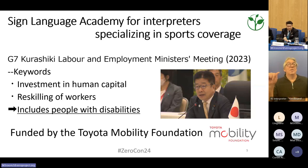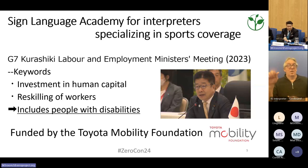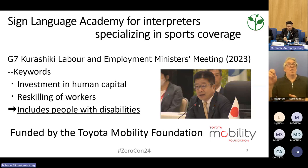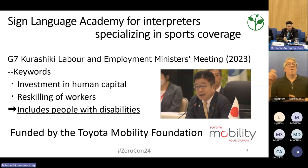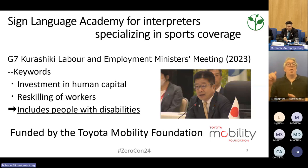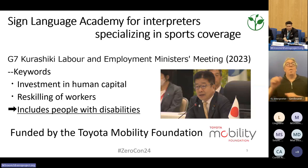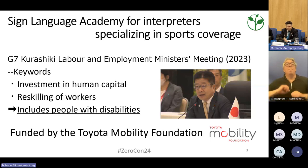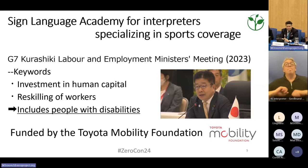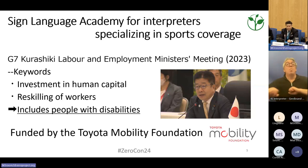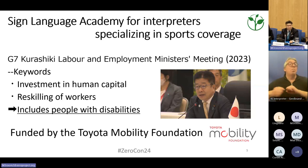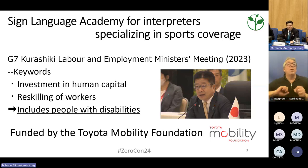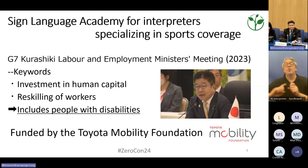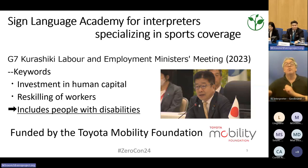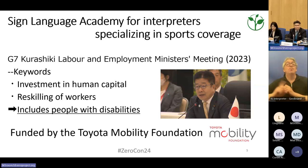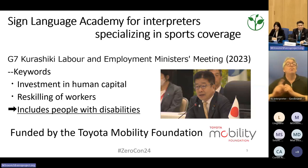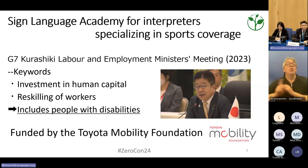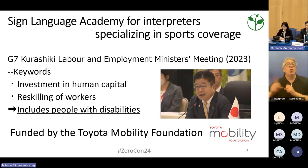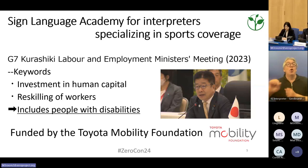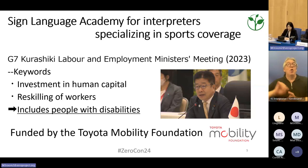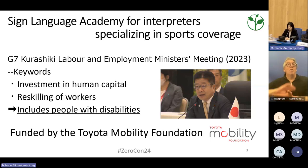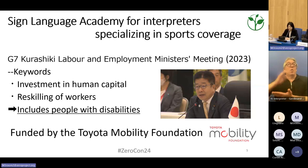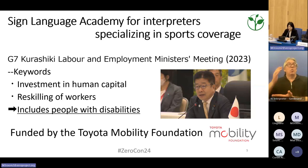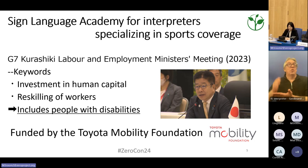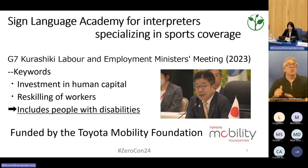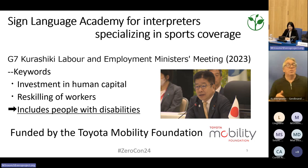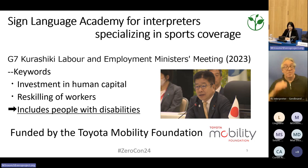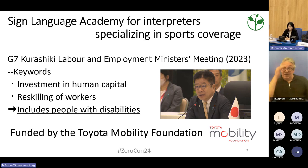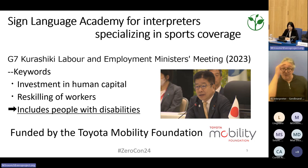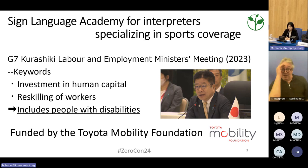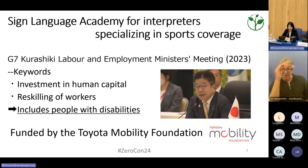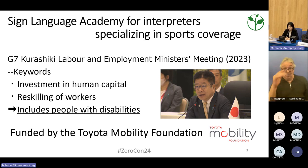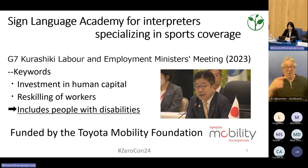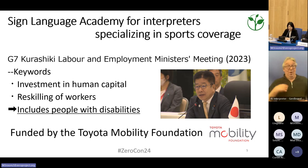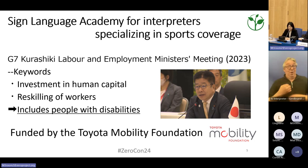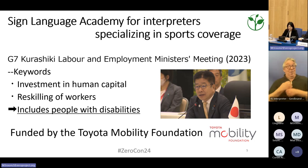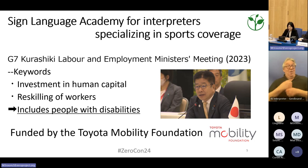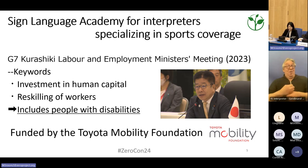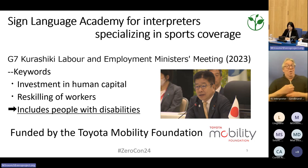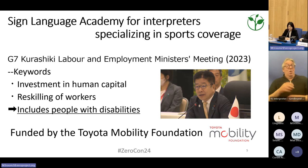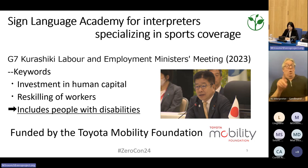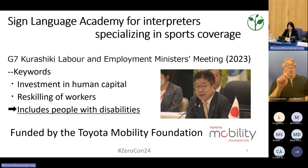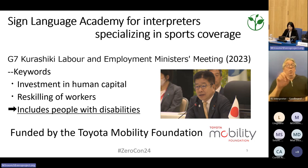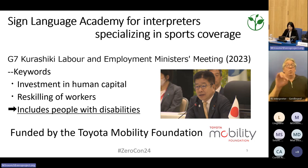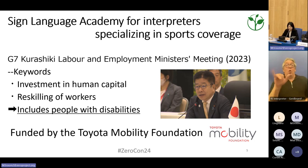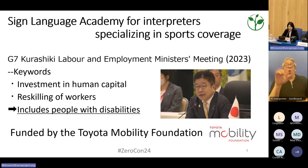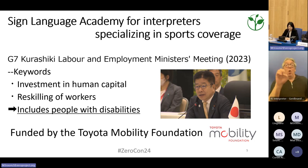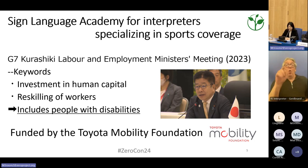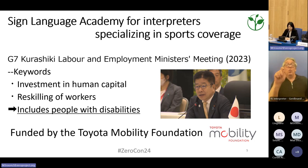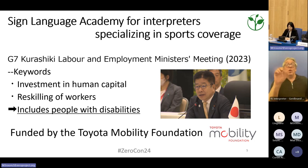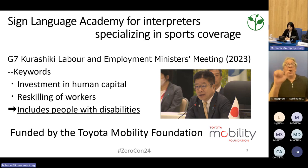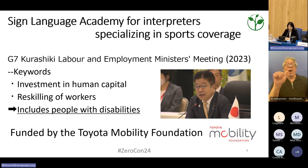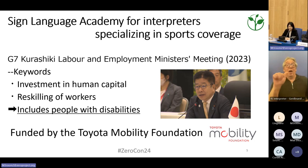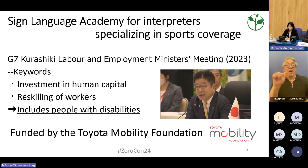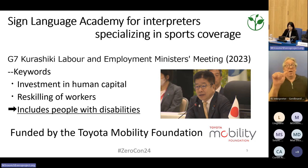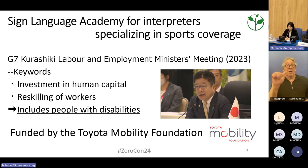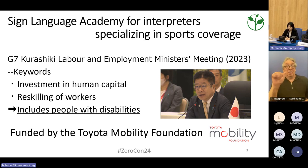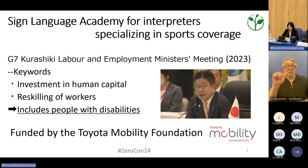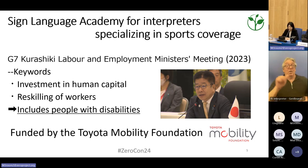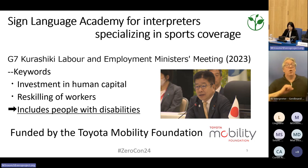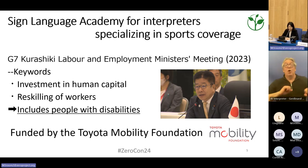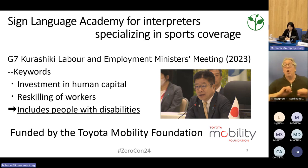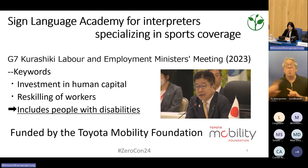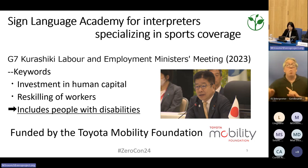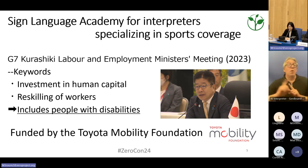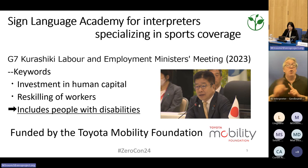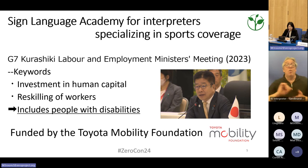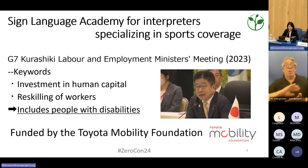Hello, I am from the Toyota mobility foundation. He started the mobility for all contest in 2022.